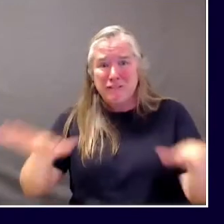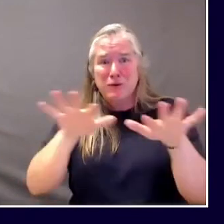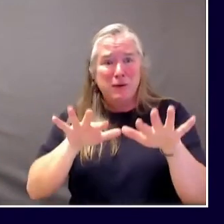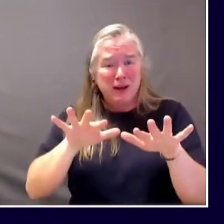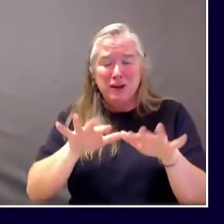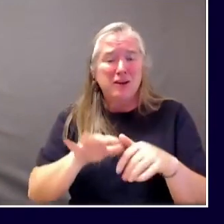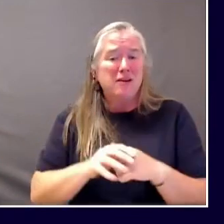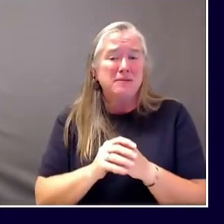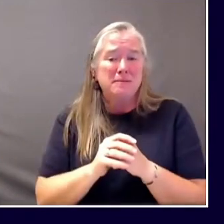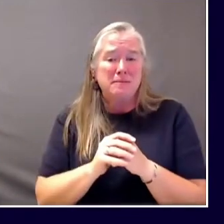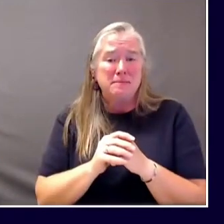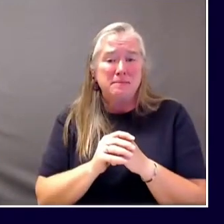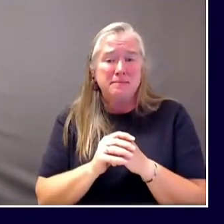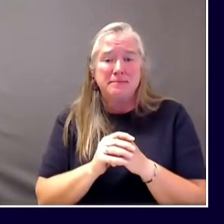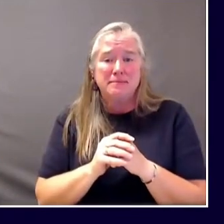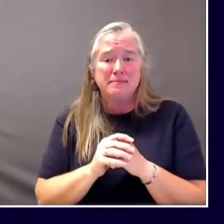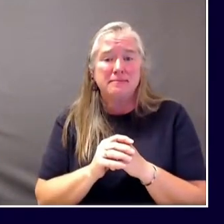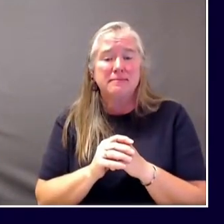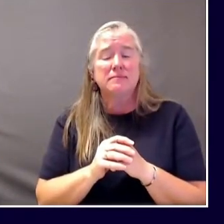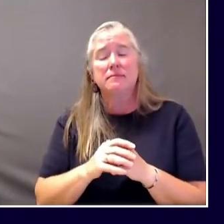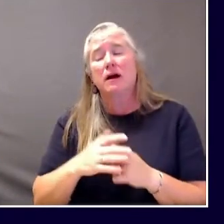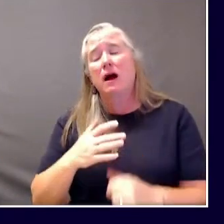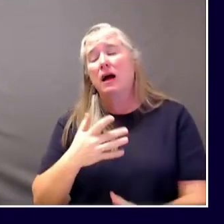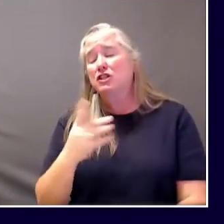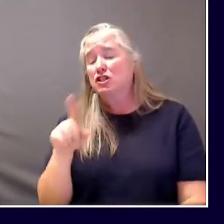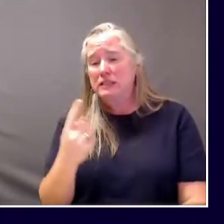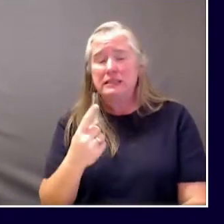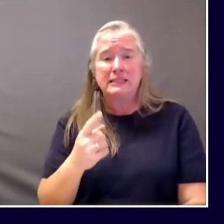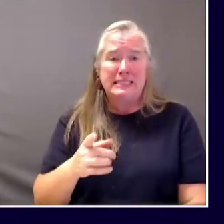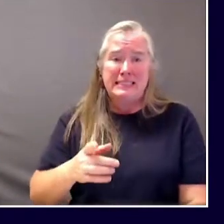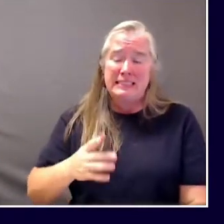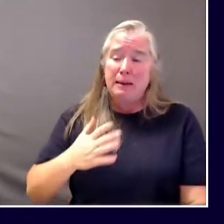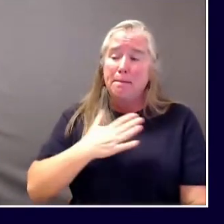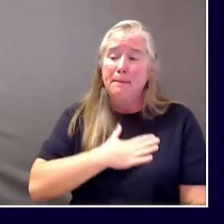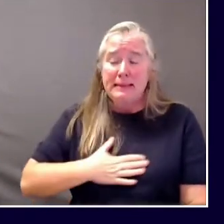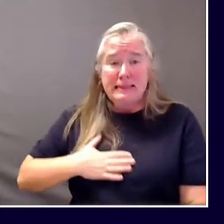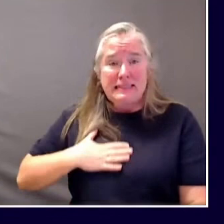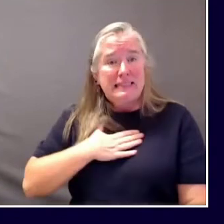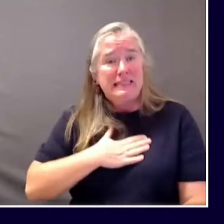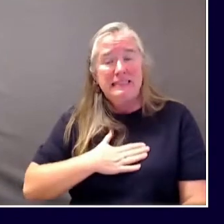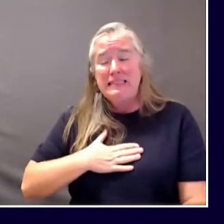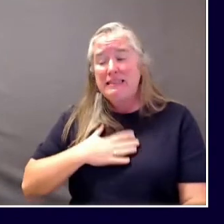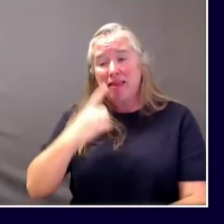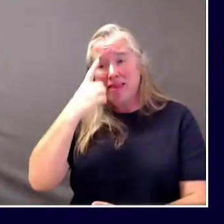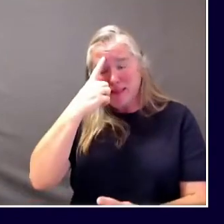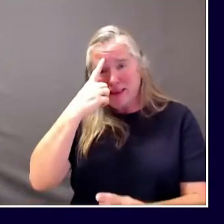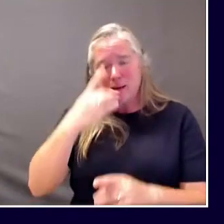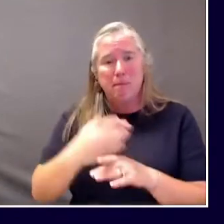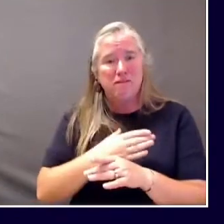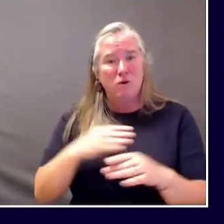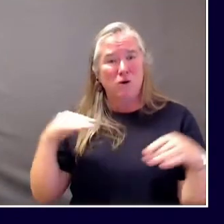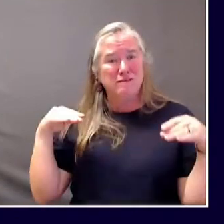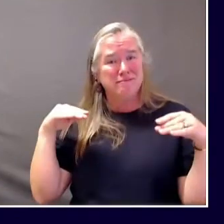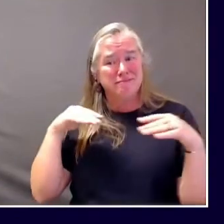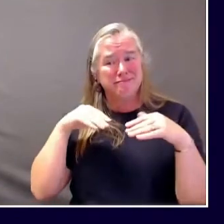all I can do is admonished people discourage them from